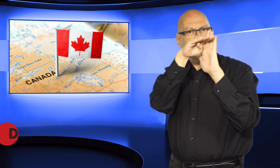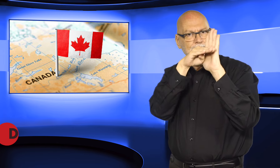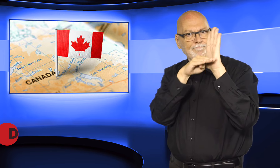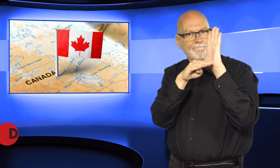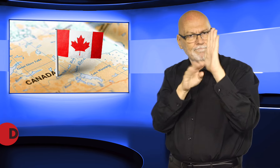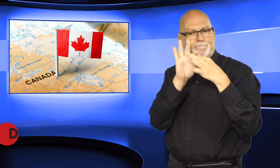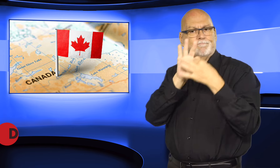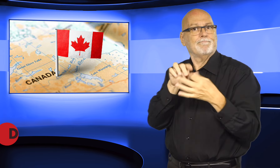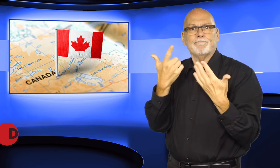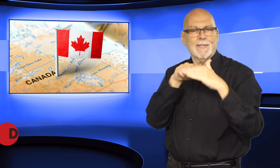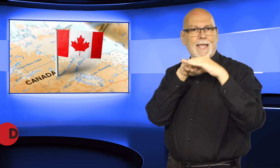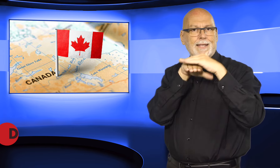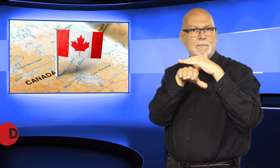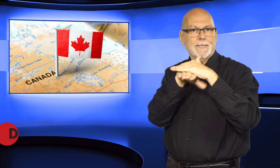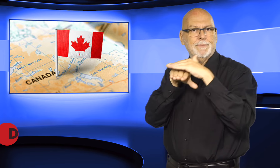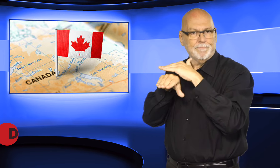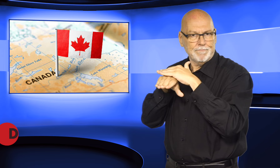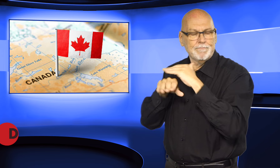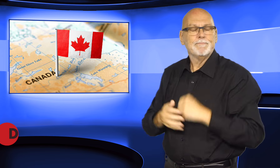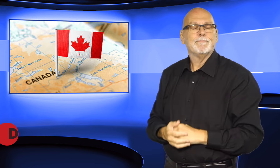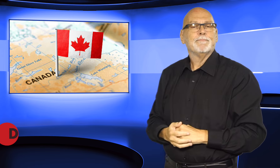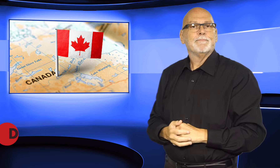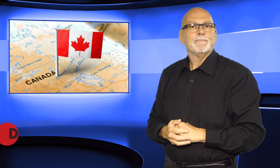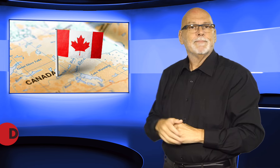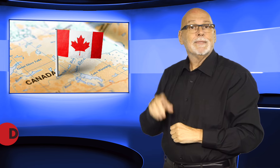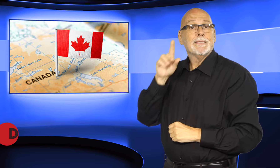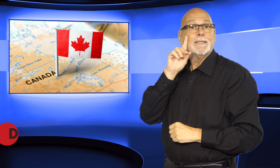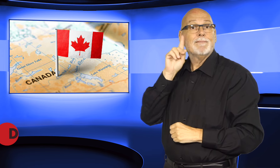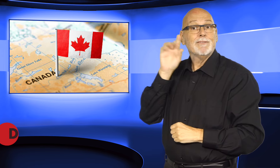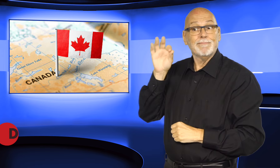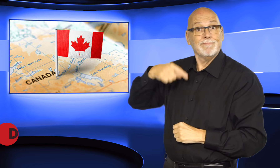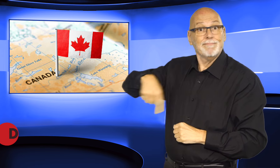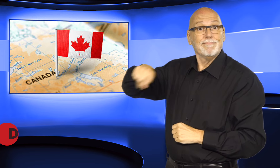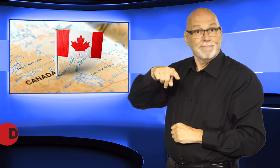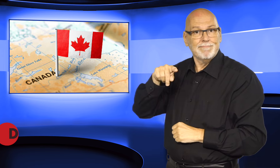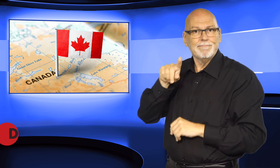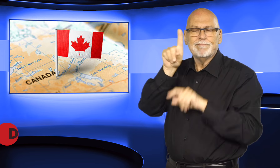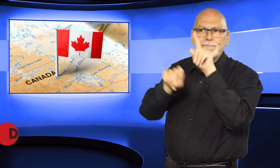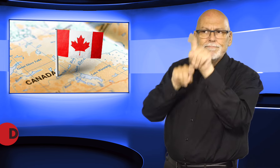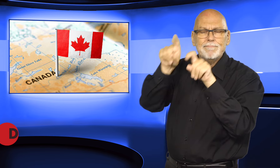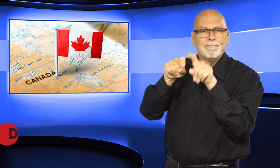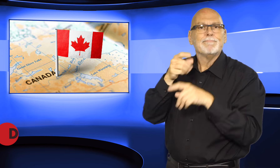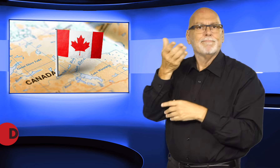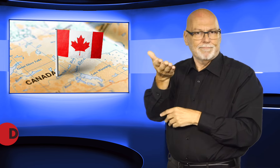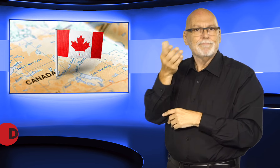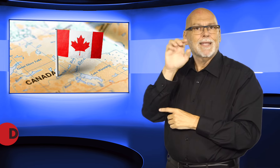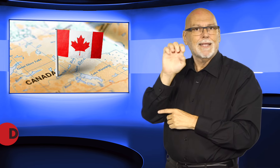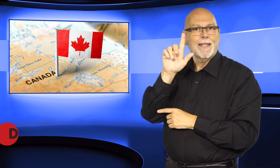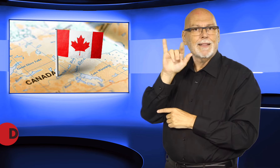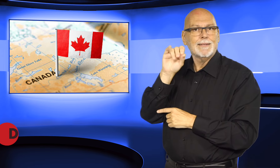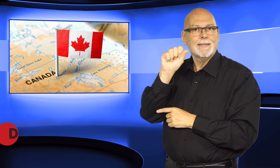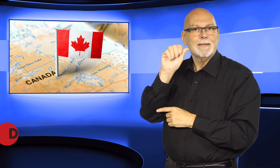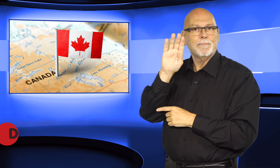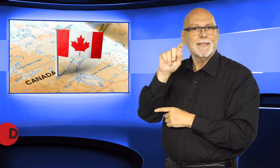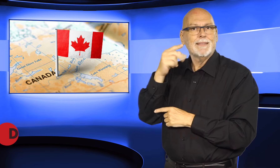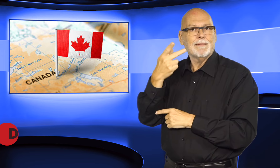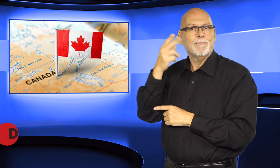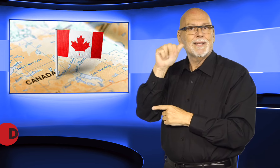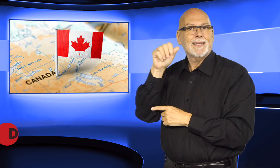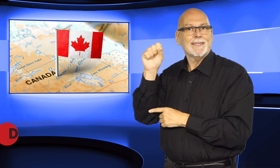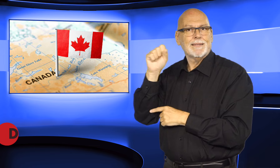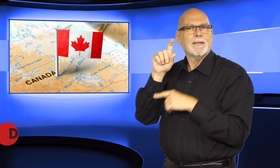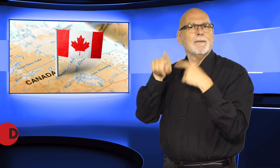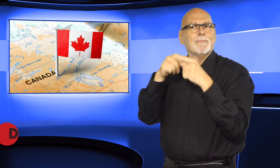and regulations regarding accessibility. DeafDots asked Elisabeth Prass